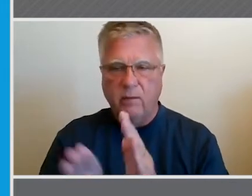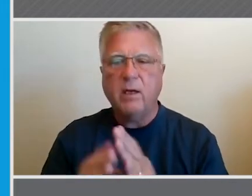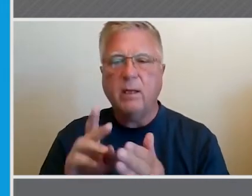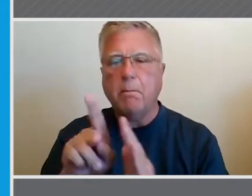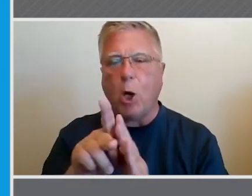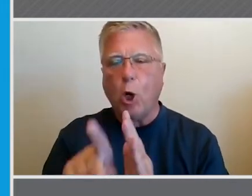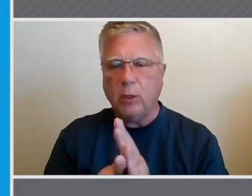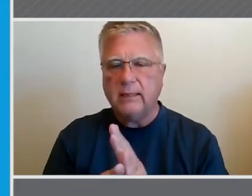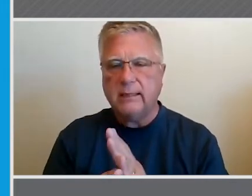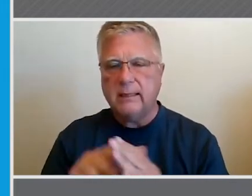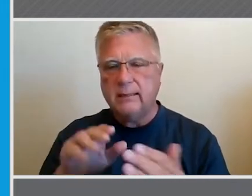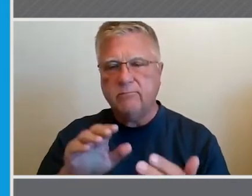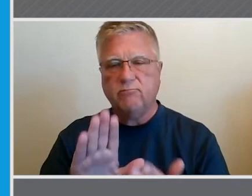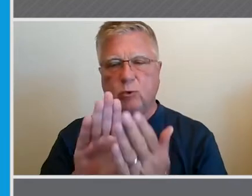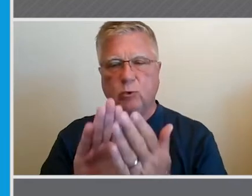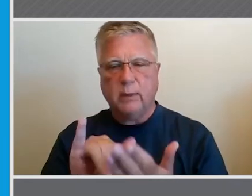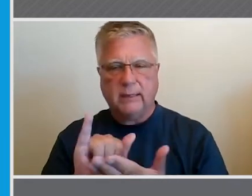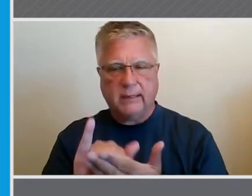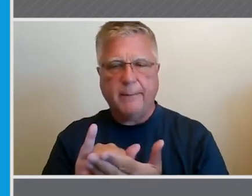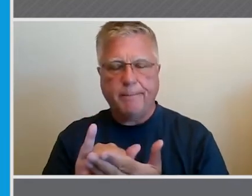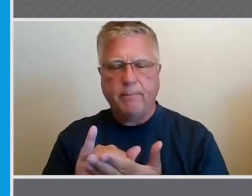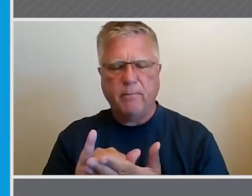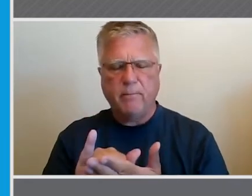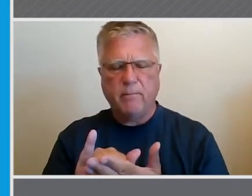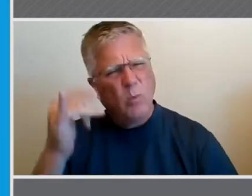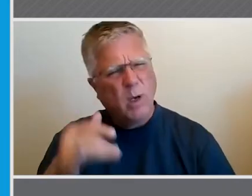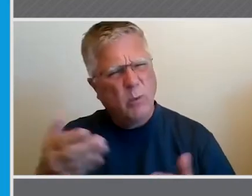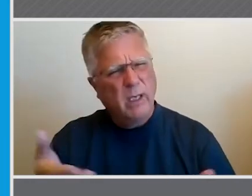So why are we here in this discussion of seed capital funds.